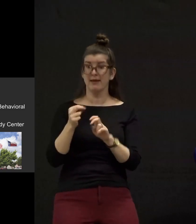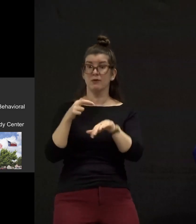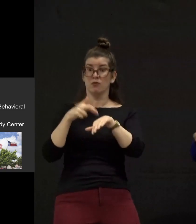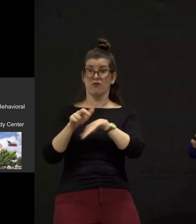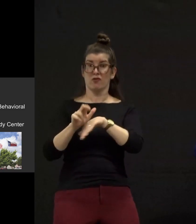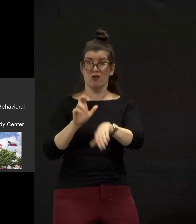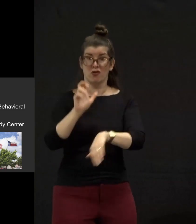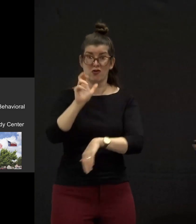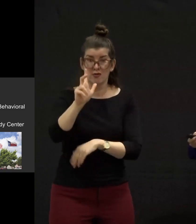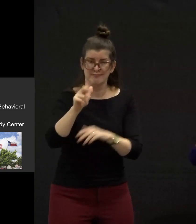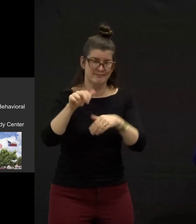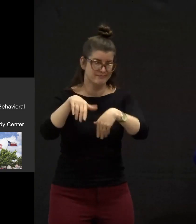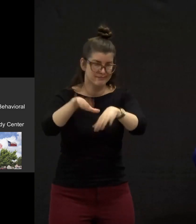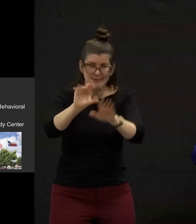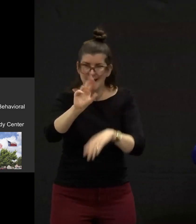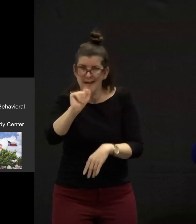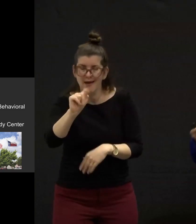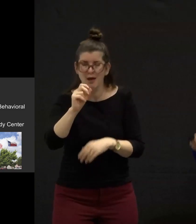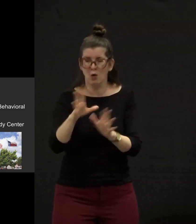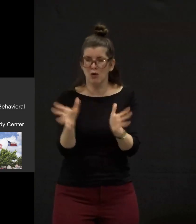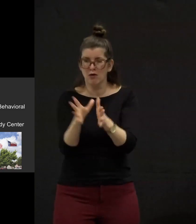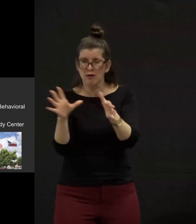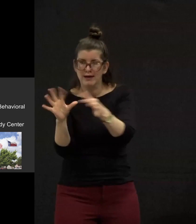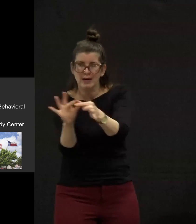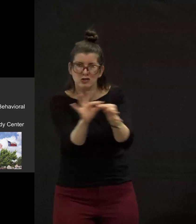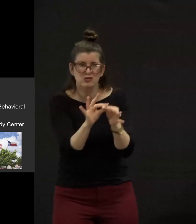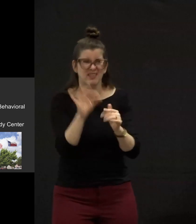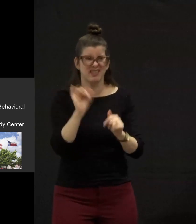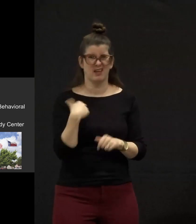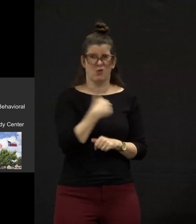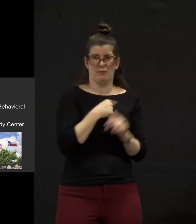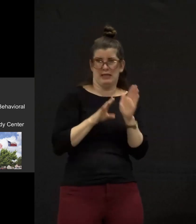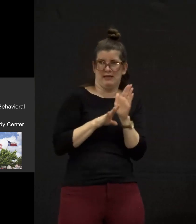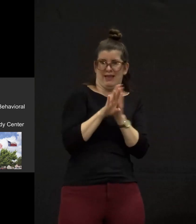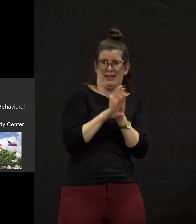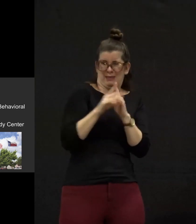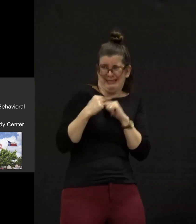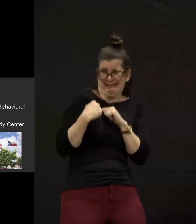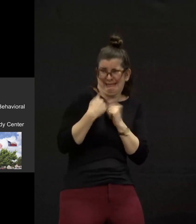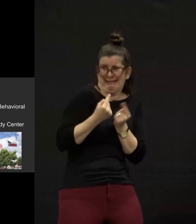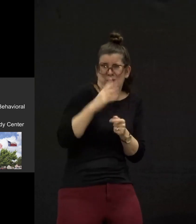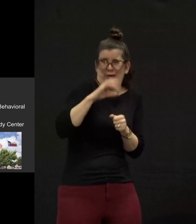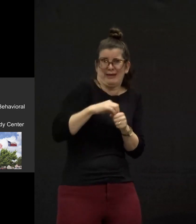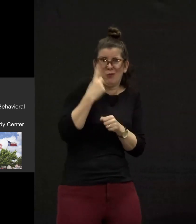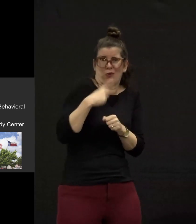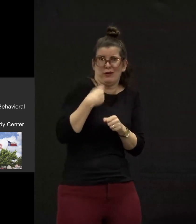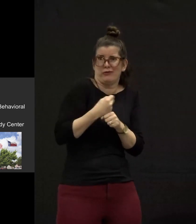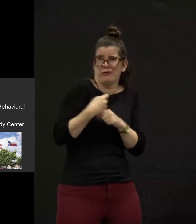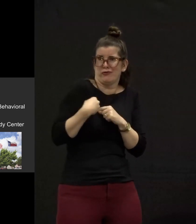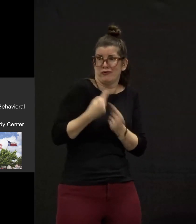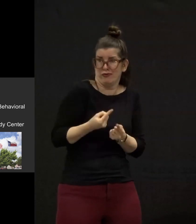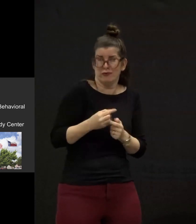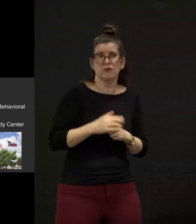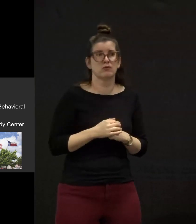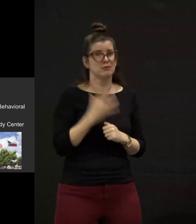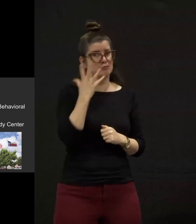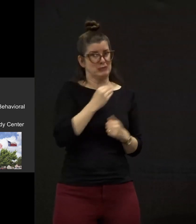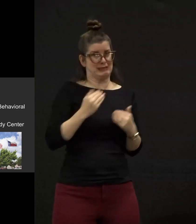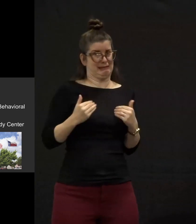encouraging other connections for the family, that's something we've been developing just in the last year. So we're pretty young in our work,